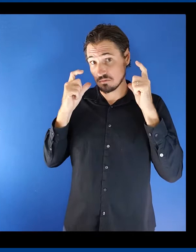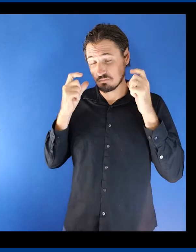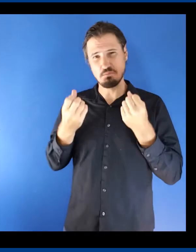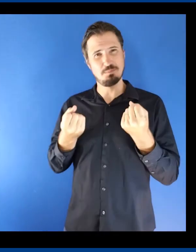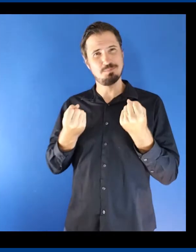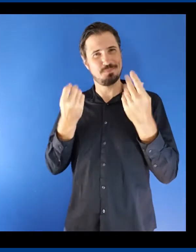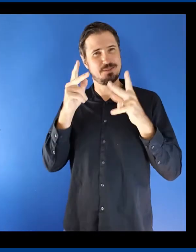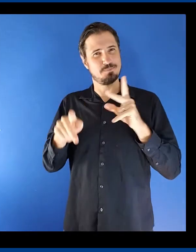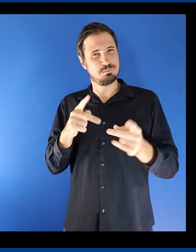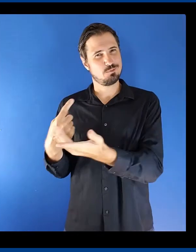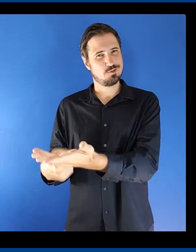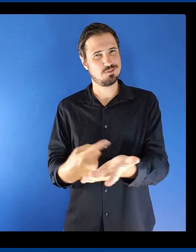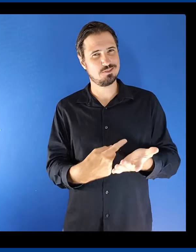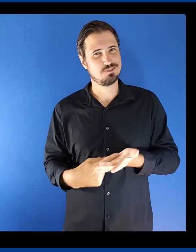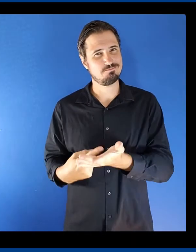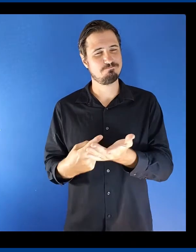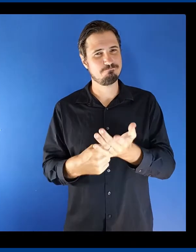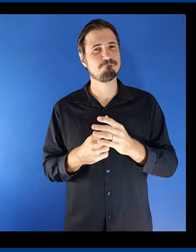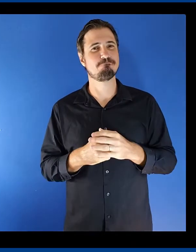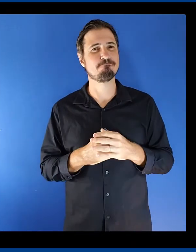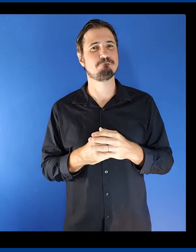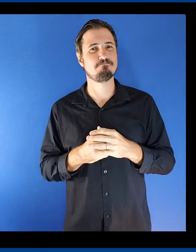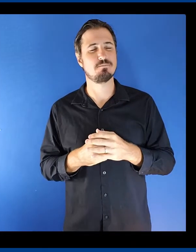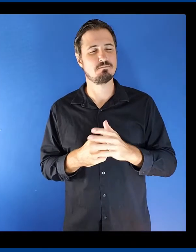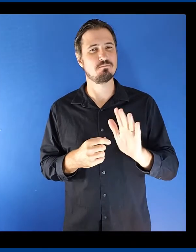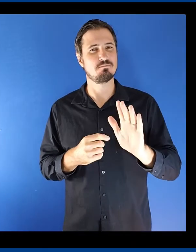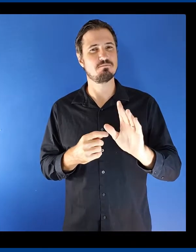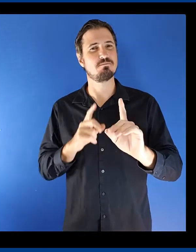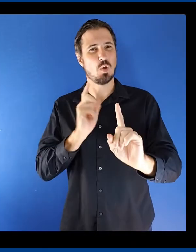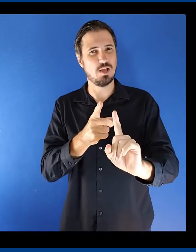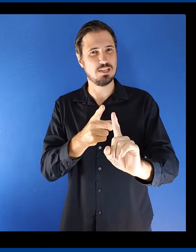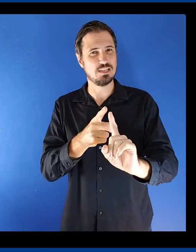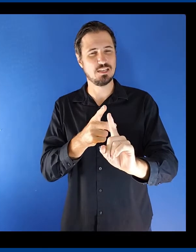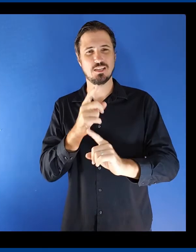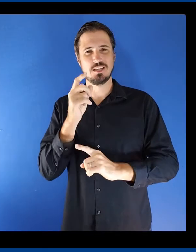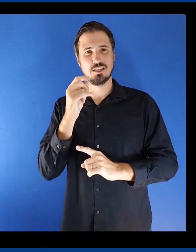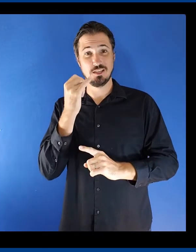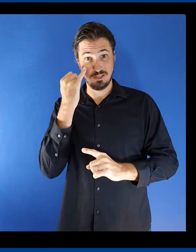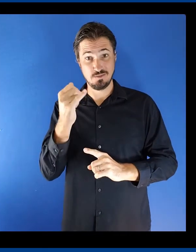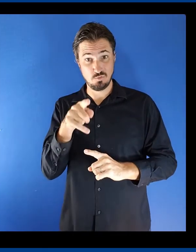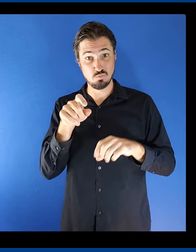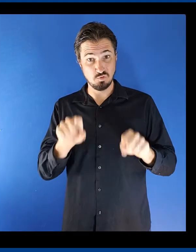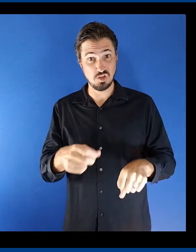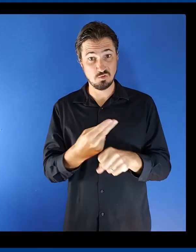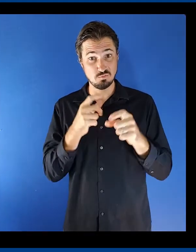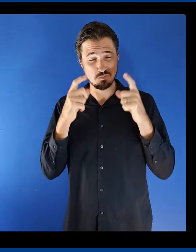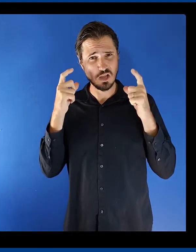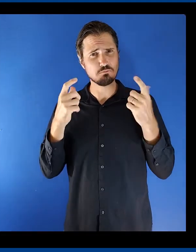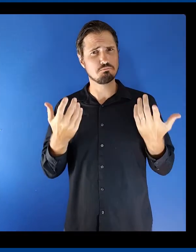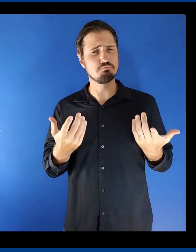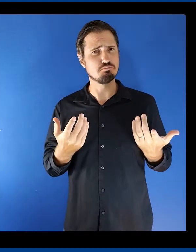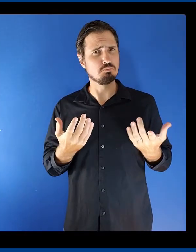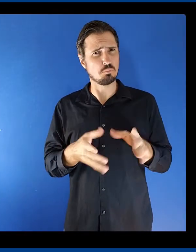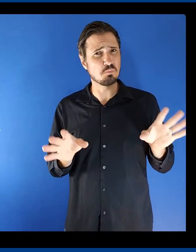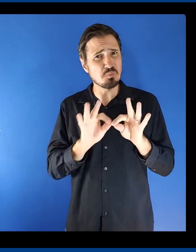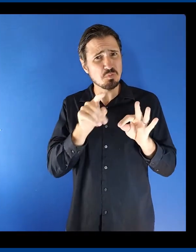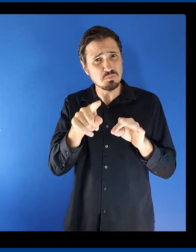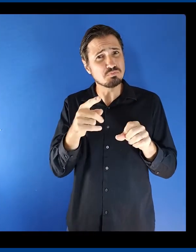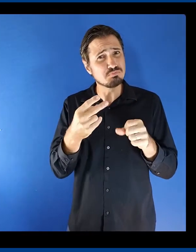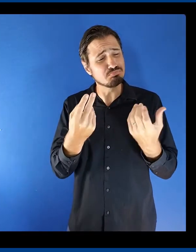But the point is – for those of us who can wear mask, we should want to wear them willingly to help to protect one another.